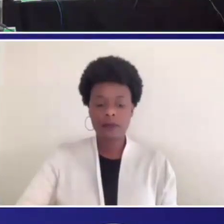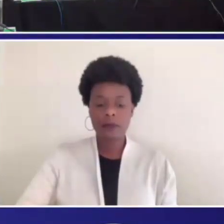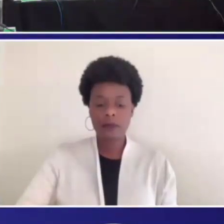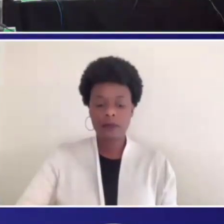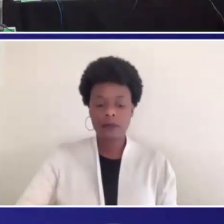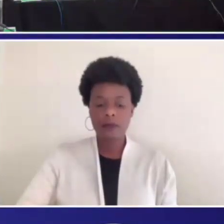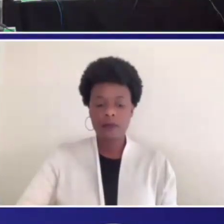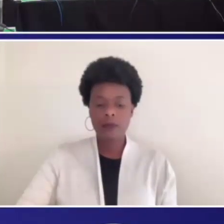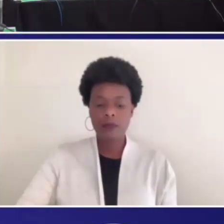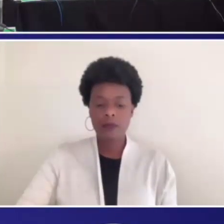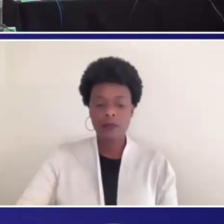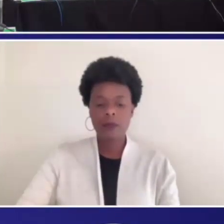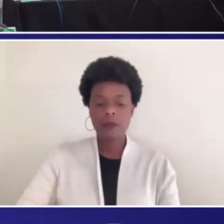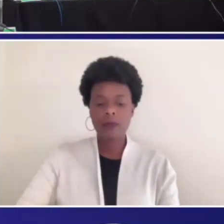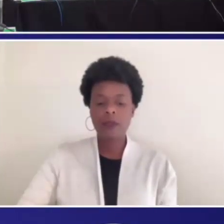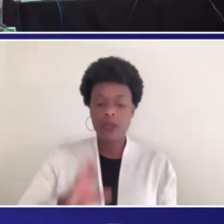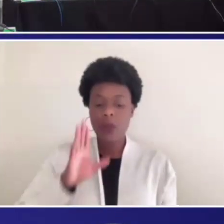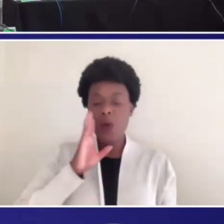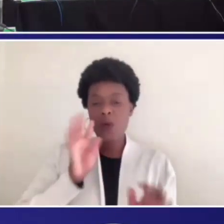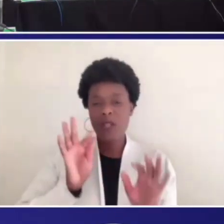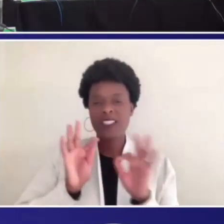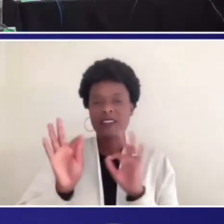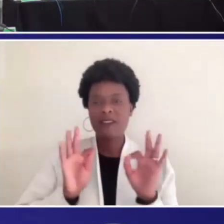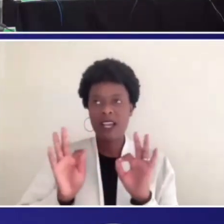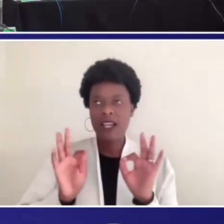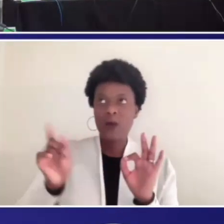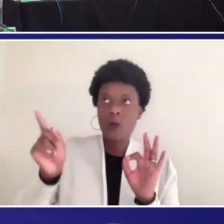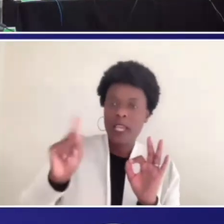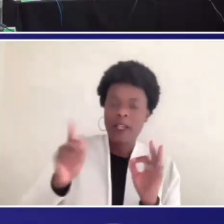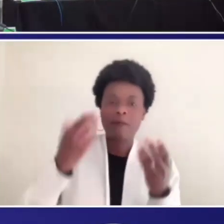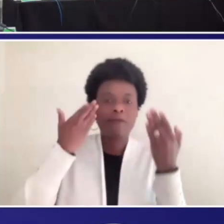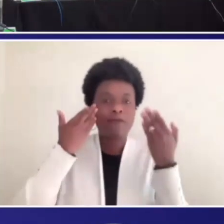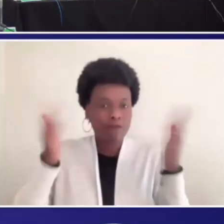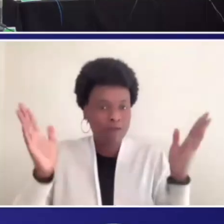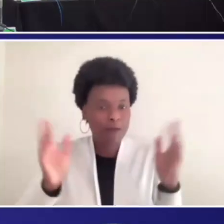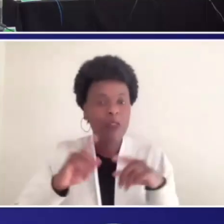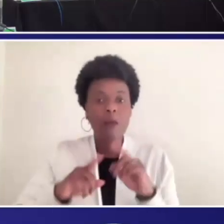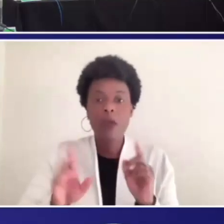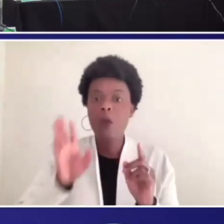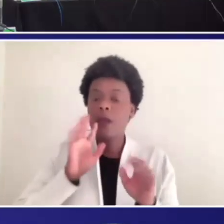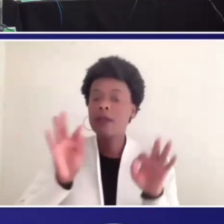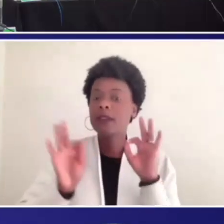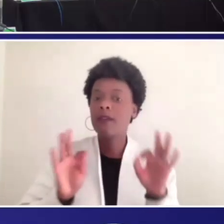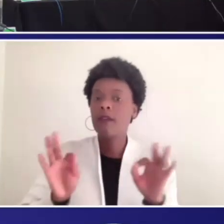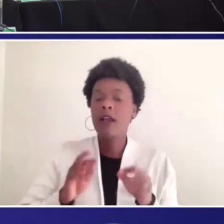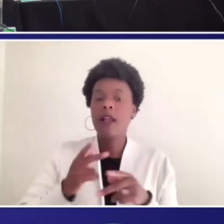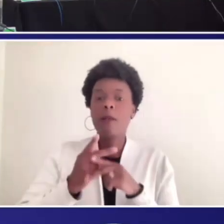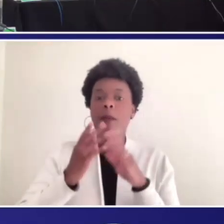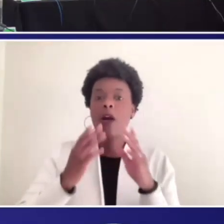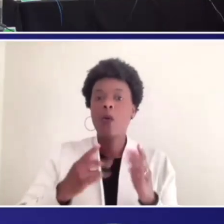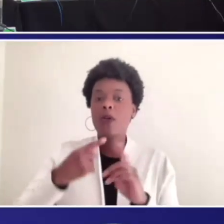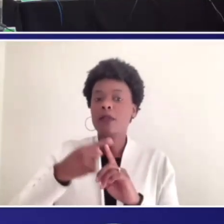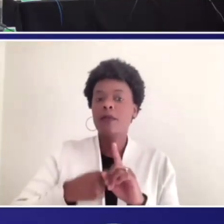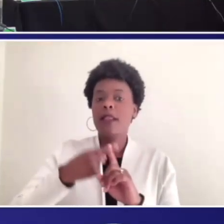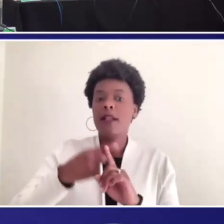we just don't know where we're going to put it yet, that a borrower's monthly payment under F5 of this section is considered